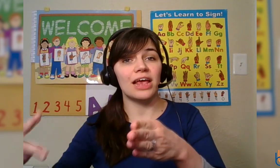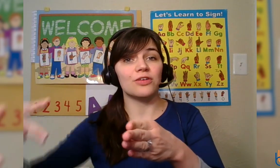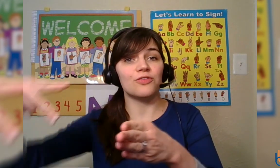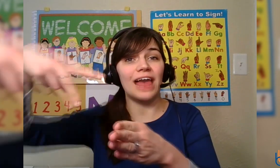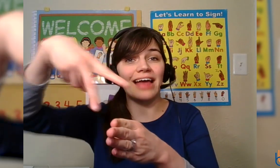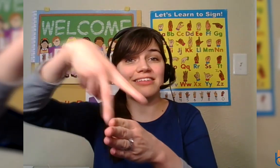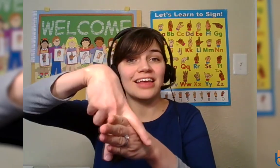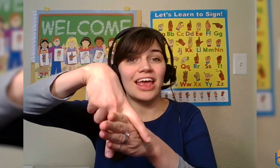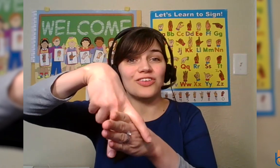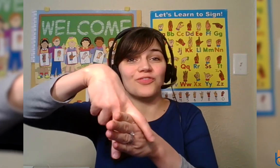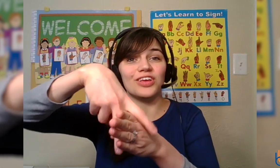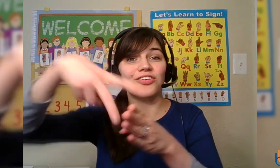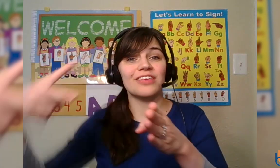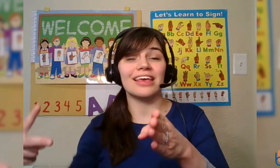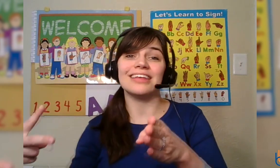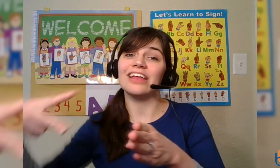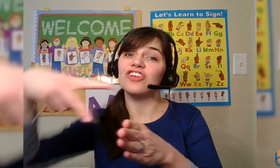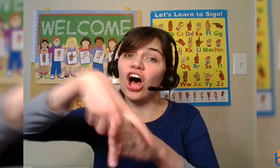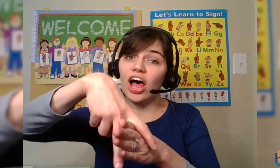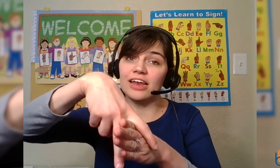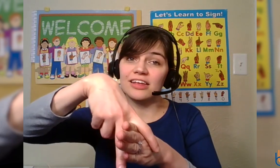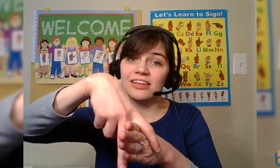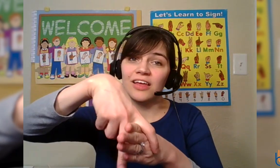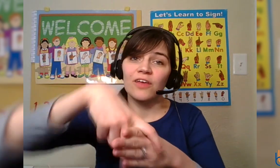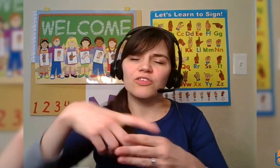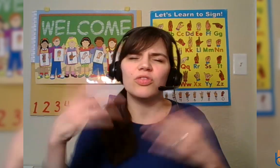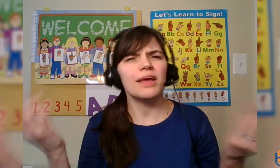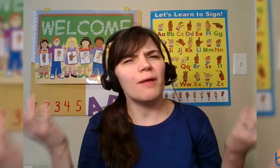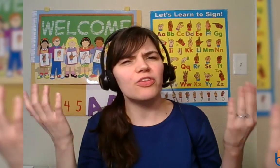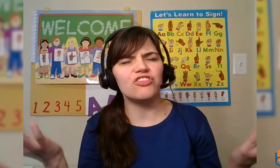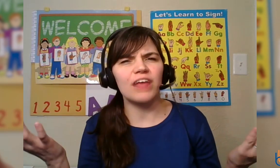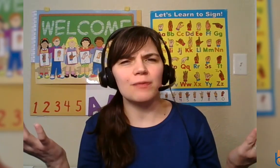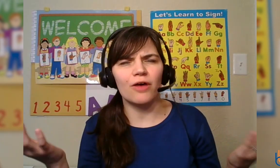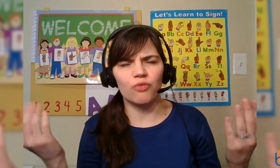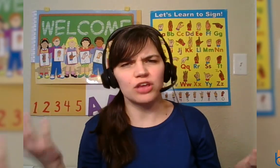hand flat and your fingers can get on . So think about the shape of what you're